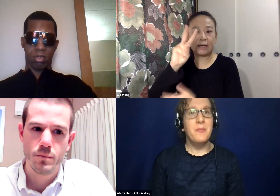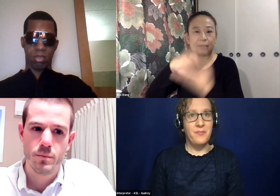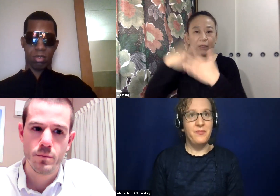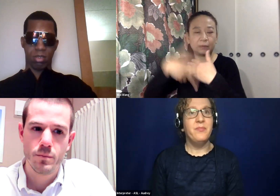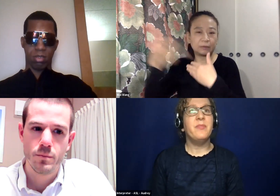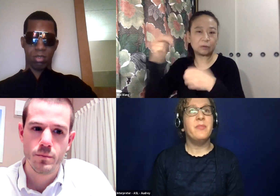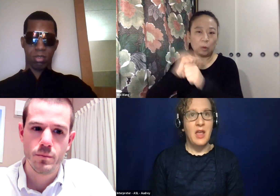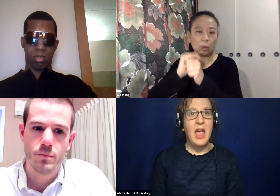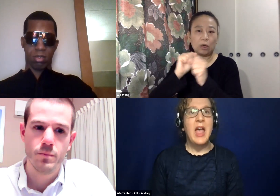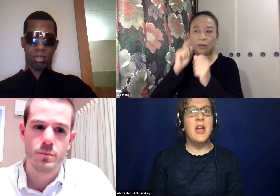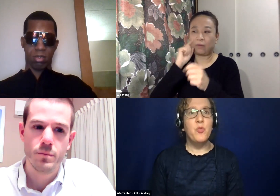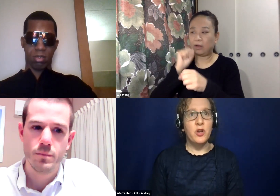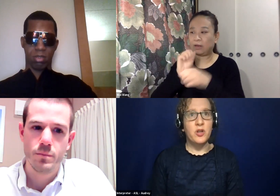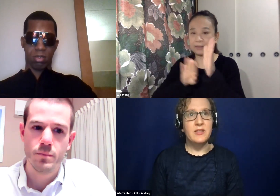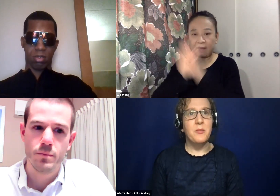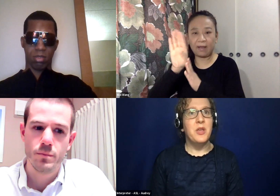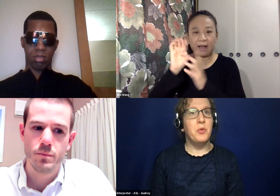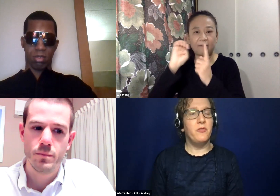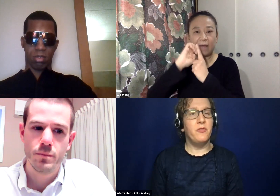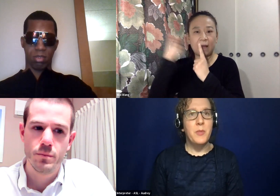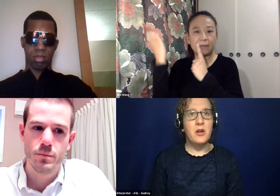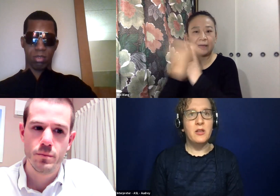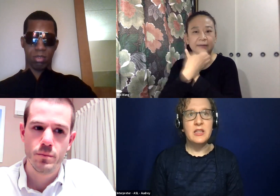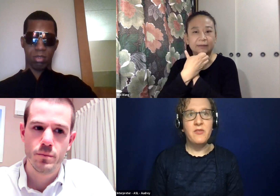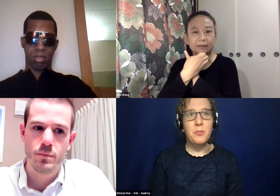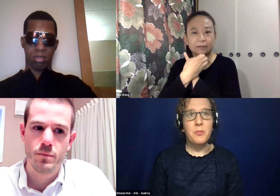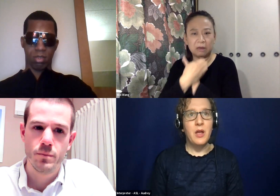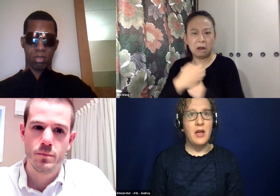And I worked with some people from the Maryland TV